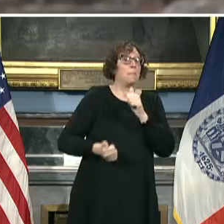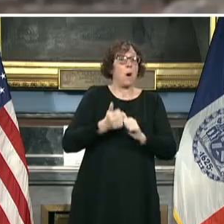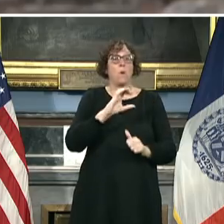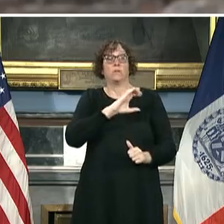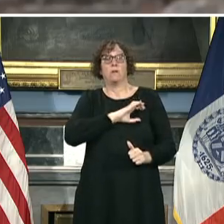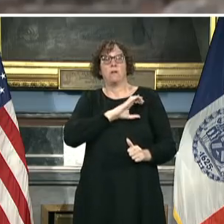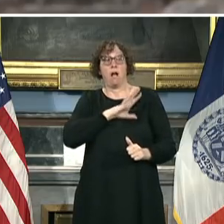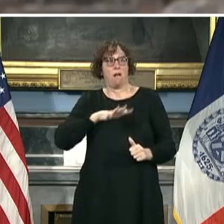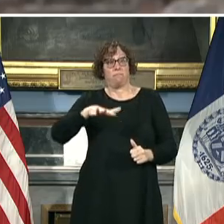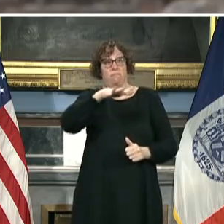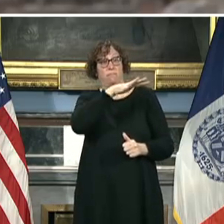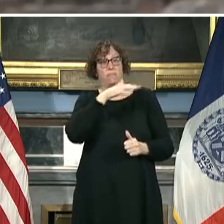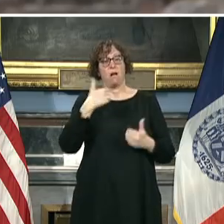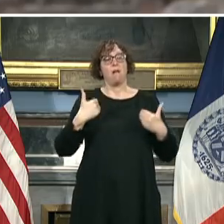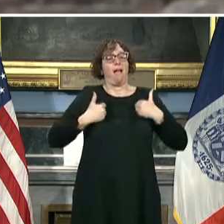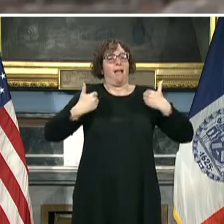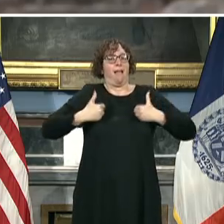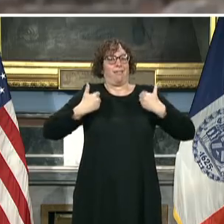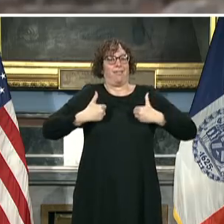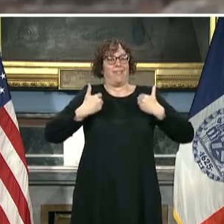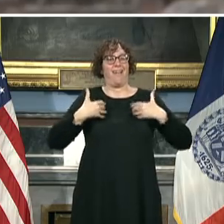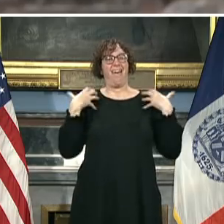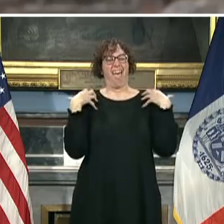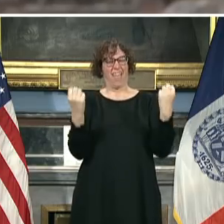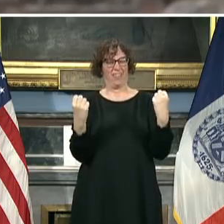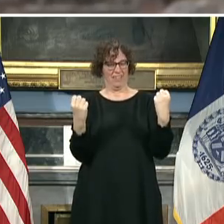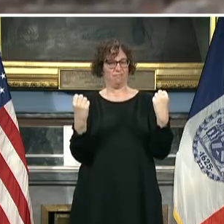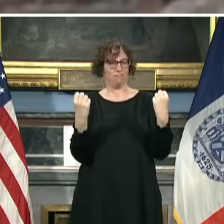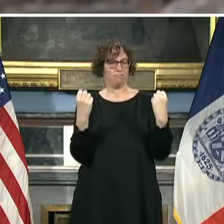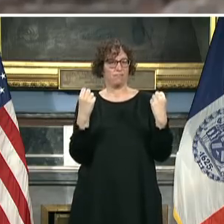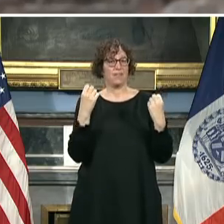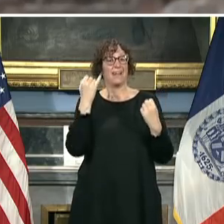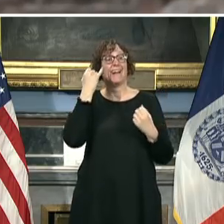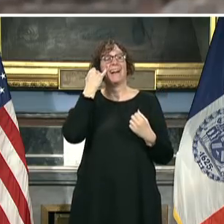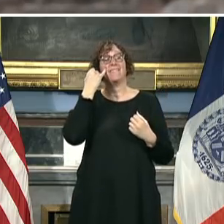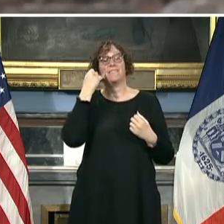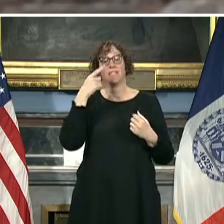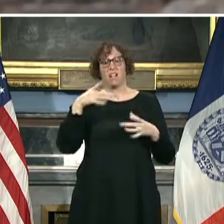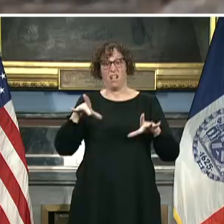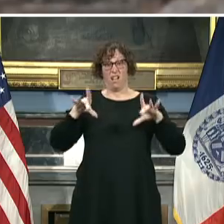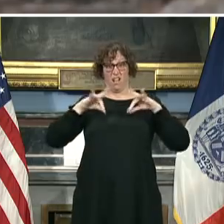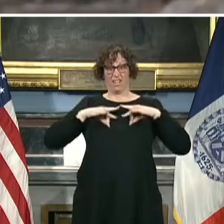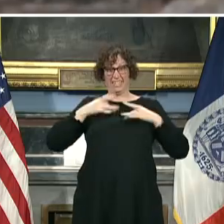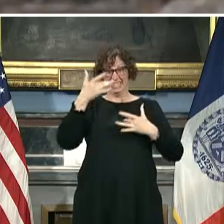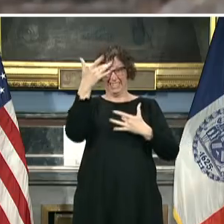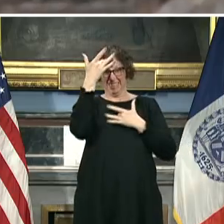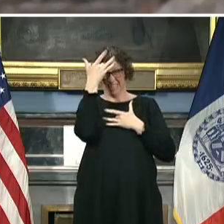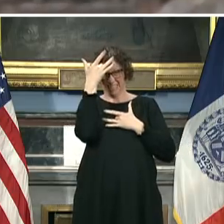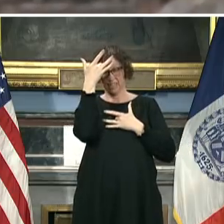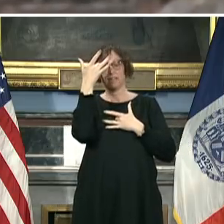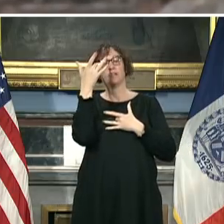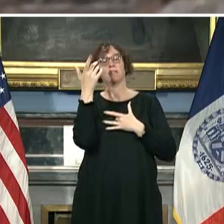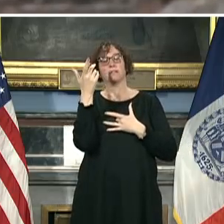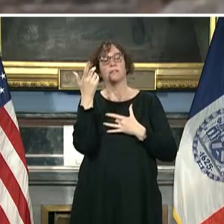PATROL OFFICERS IN THE NYPD ARE YOUNGER AND VERY HEALTHY PEOPLE. SO TO THE EXTENT